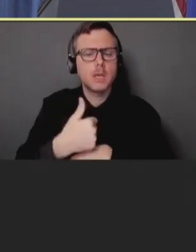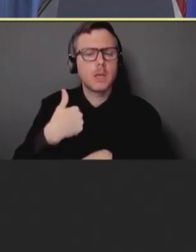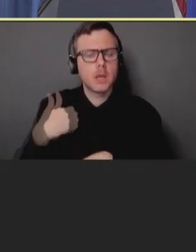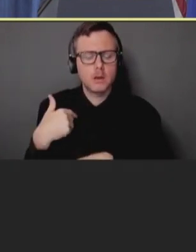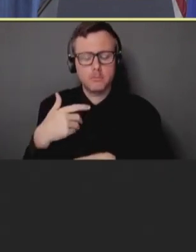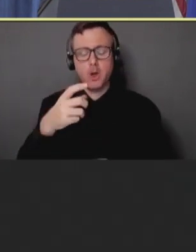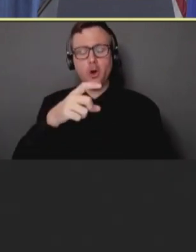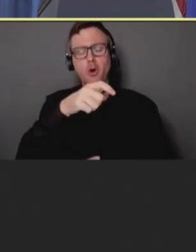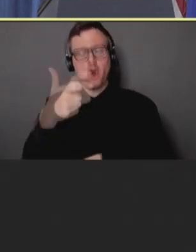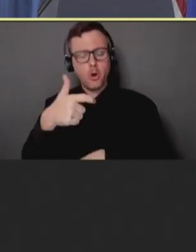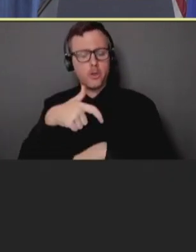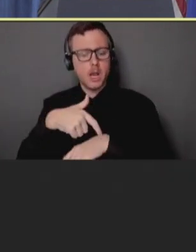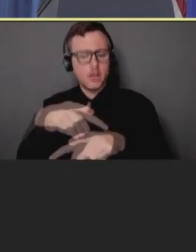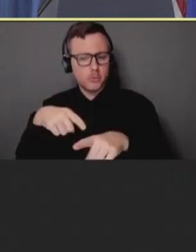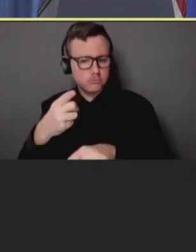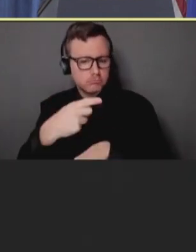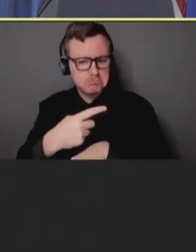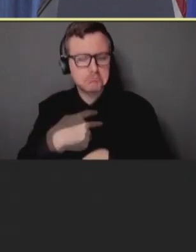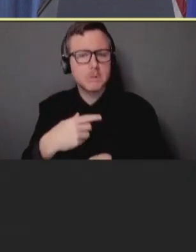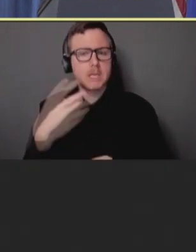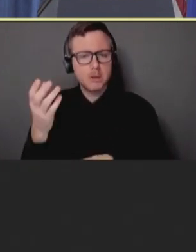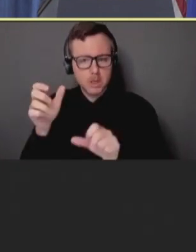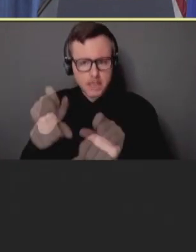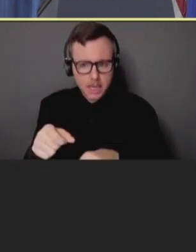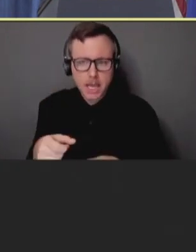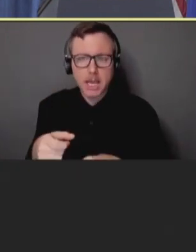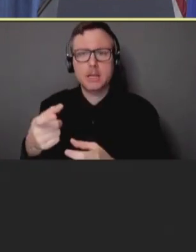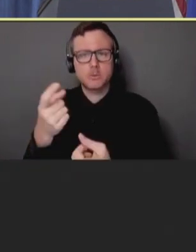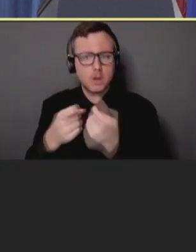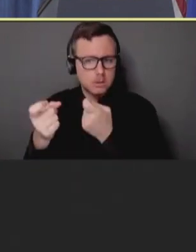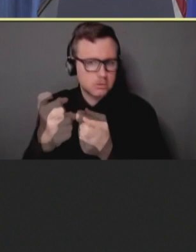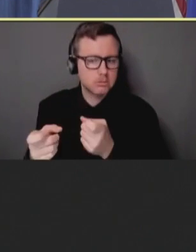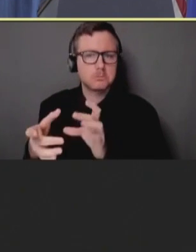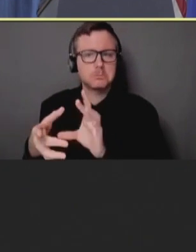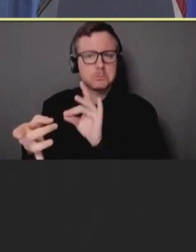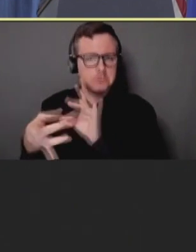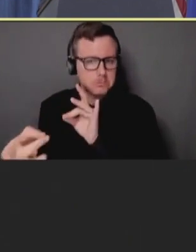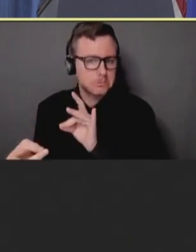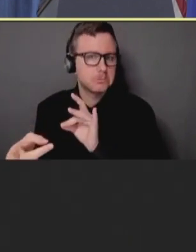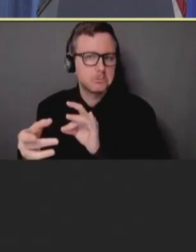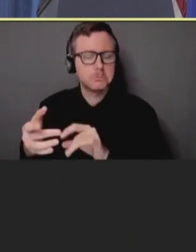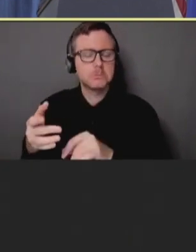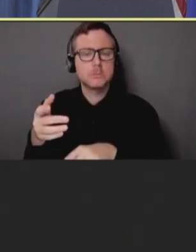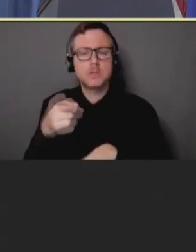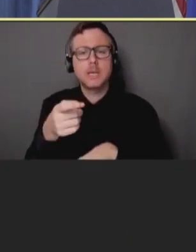If you'd like to ask a question or provide a comment, send a message to the chat feature if you're on remotely.